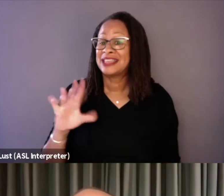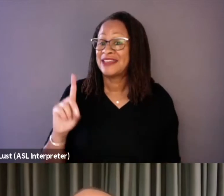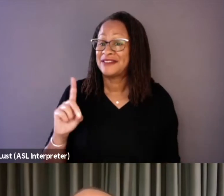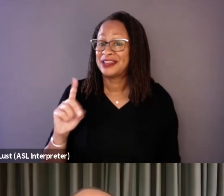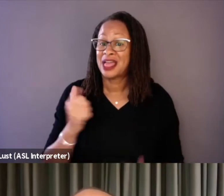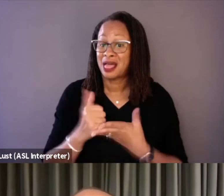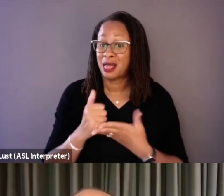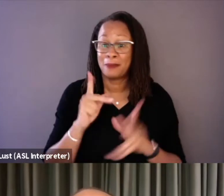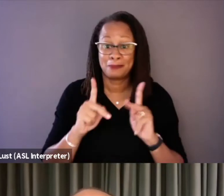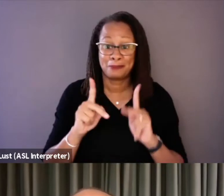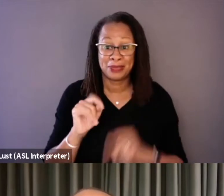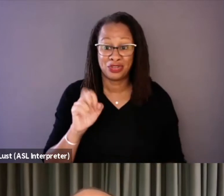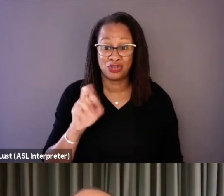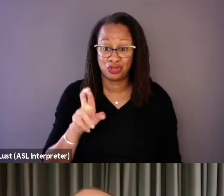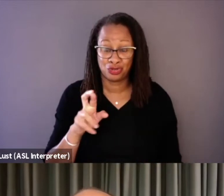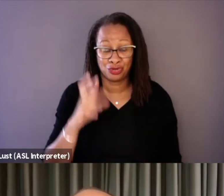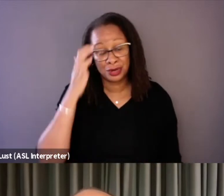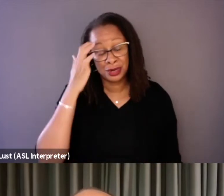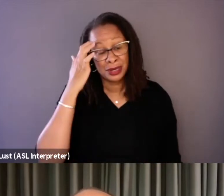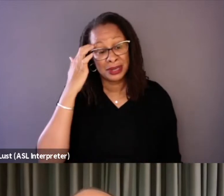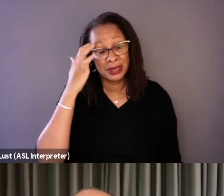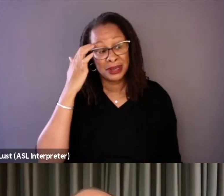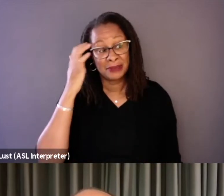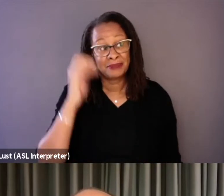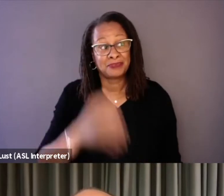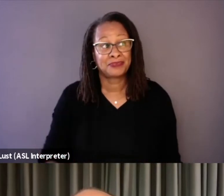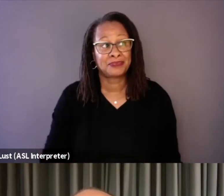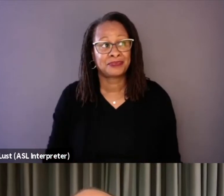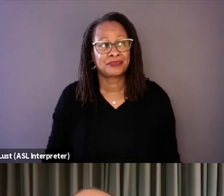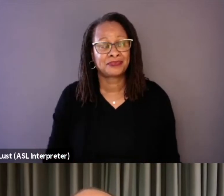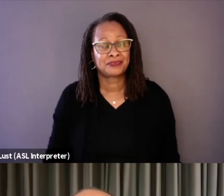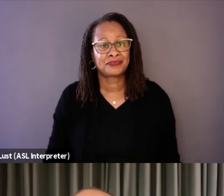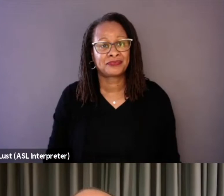even in their lifetimes, David became more famous